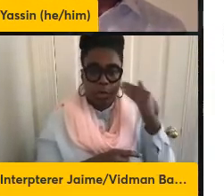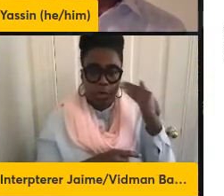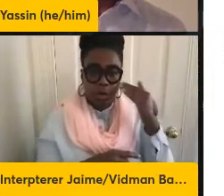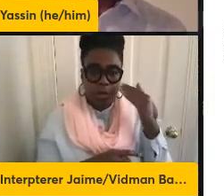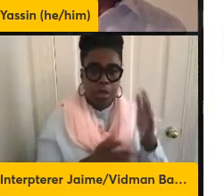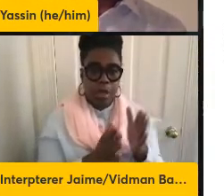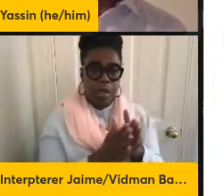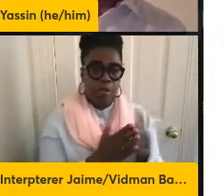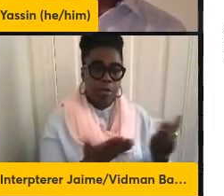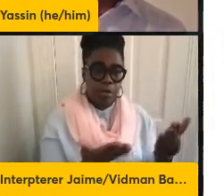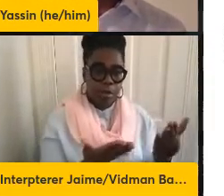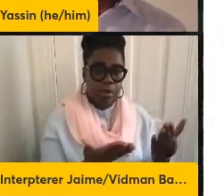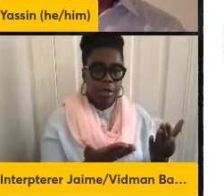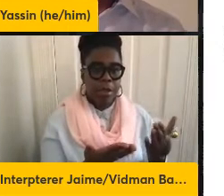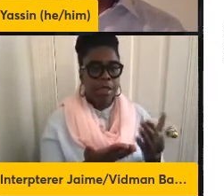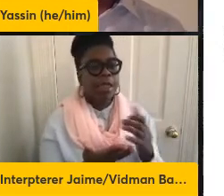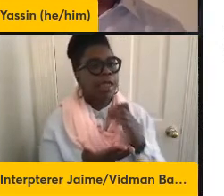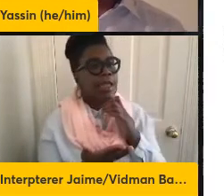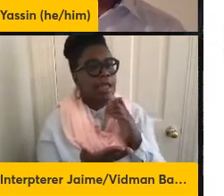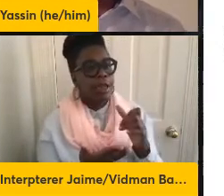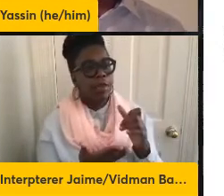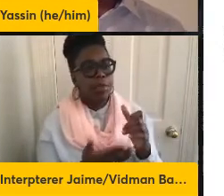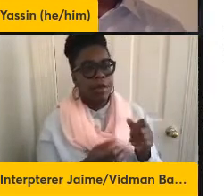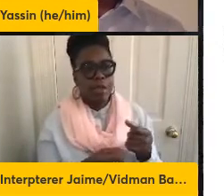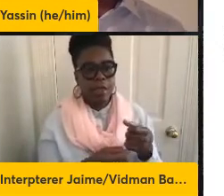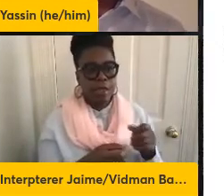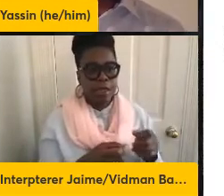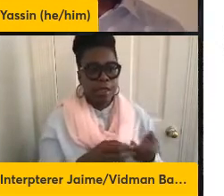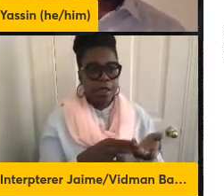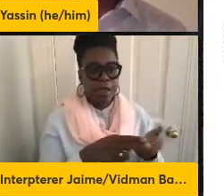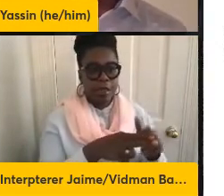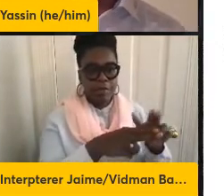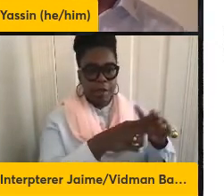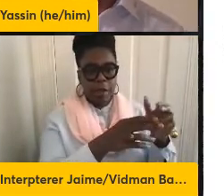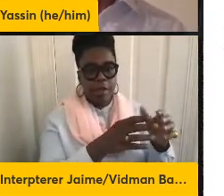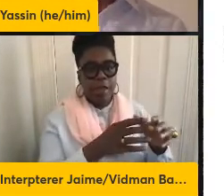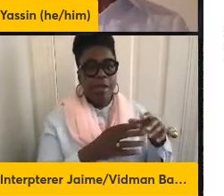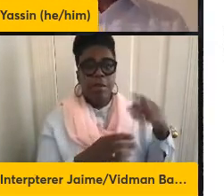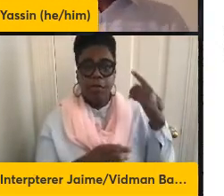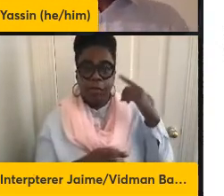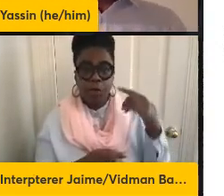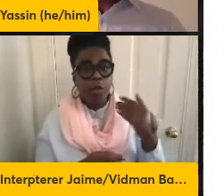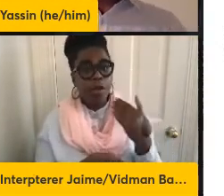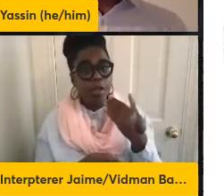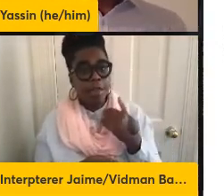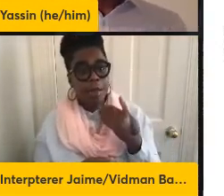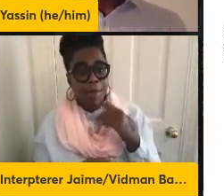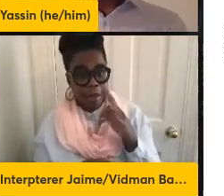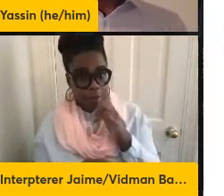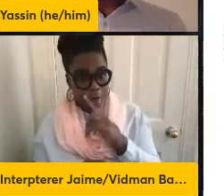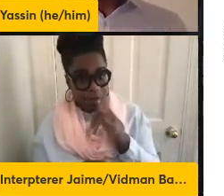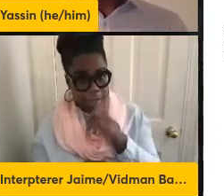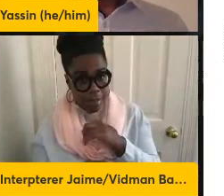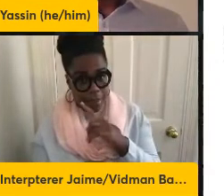they don't really probably proliferate that much. But you can see that in diabetic mice, proliferation is significantly